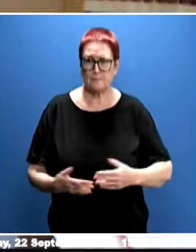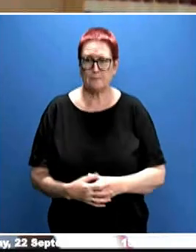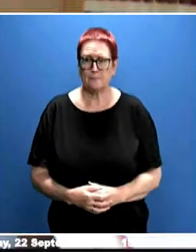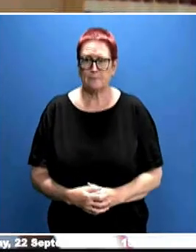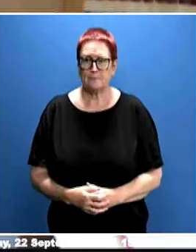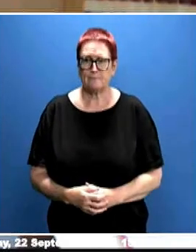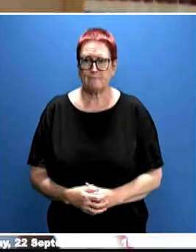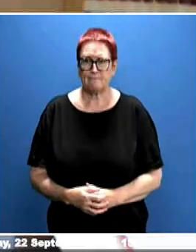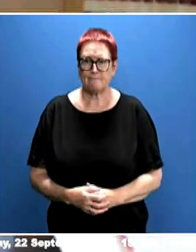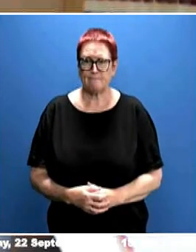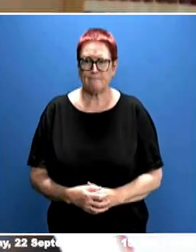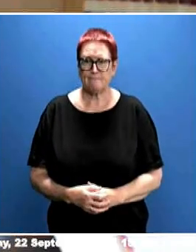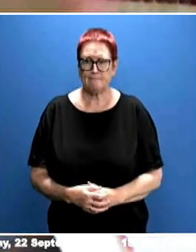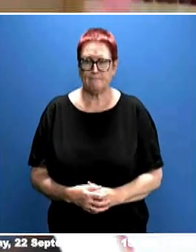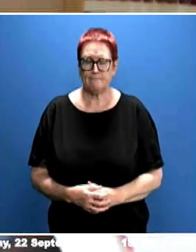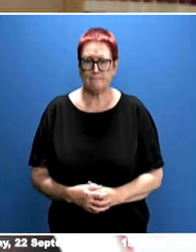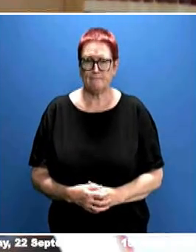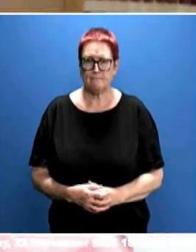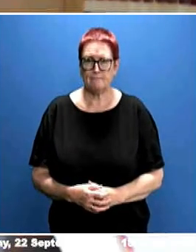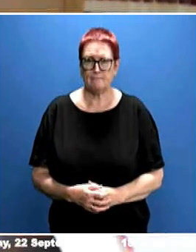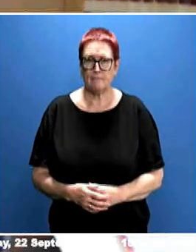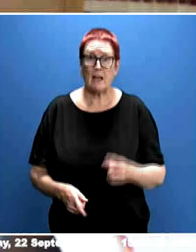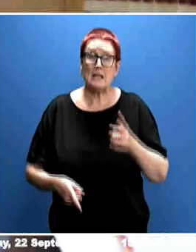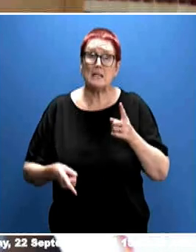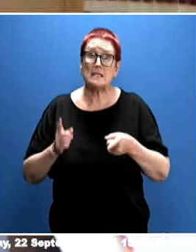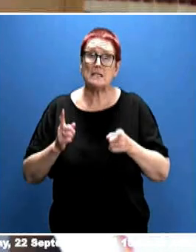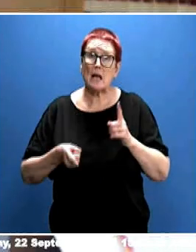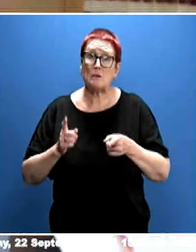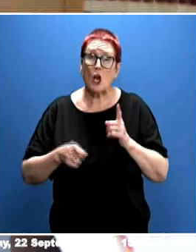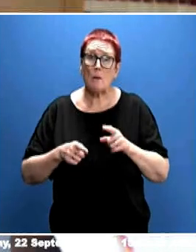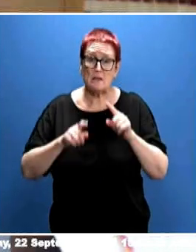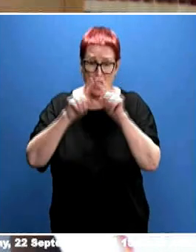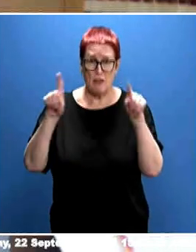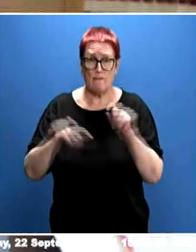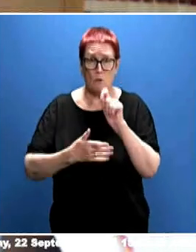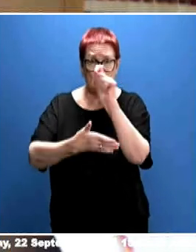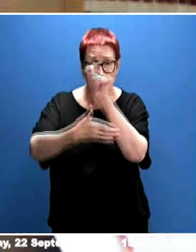you know, like sometimes --- because they are written collectively by the District, how that's conveyed.